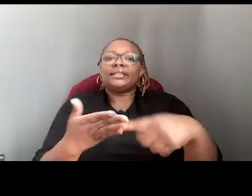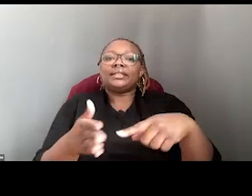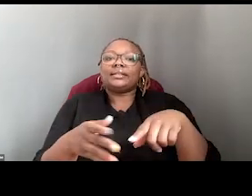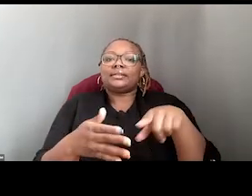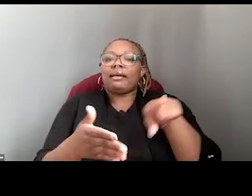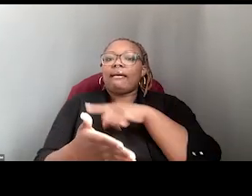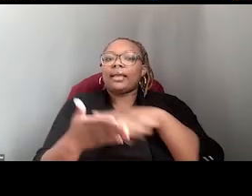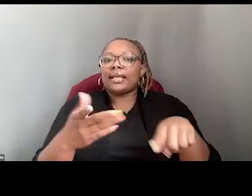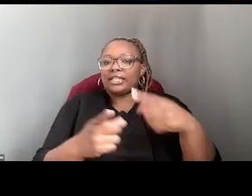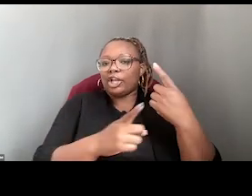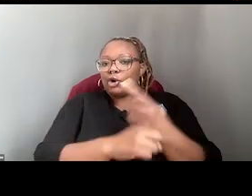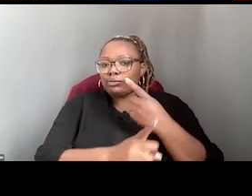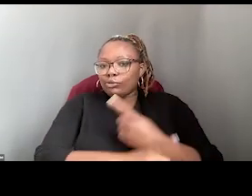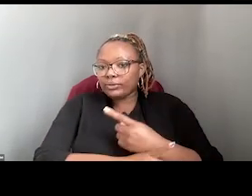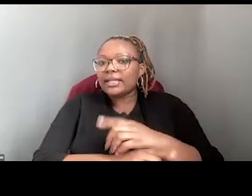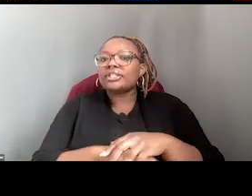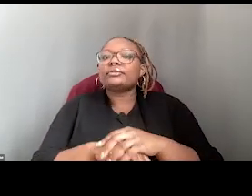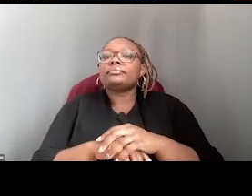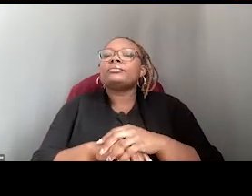this is something that's already programmed into the NSF systems.